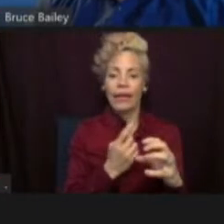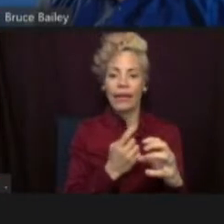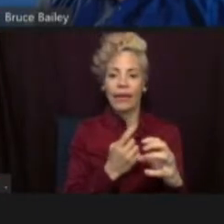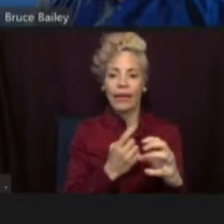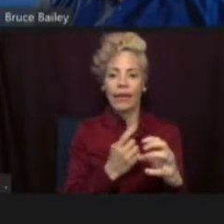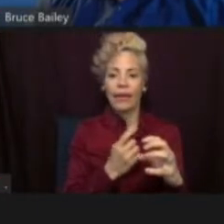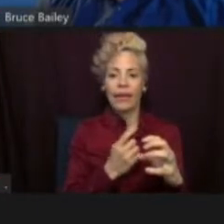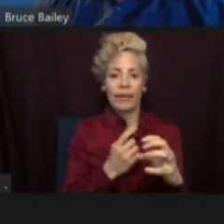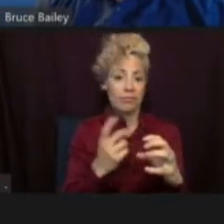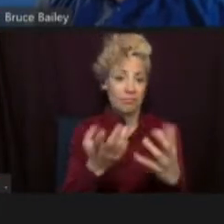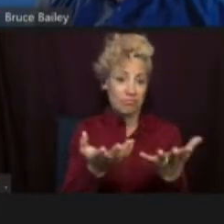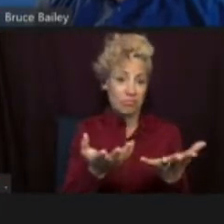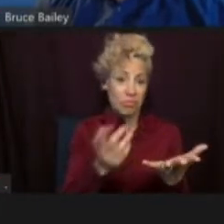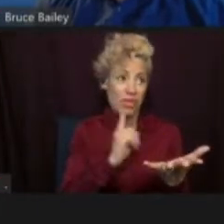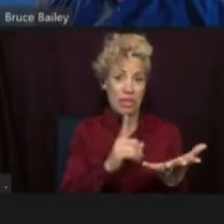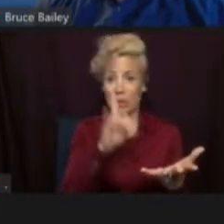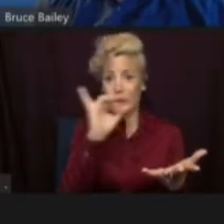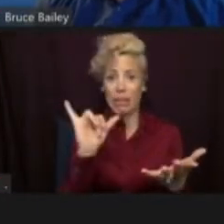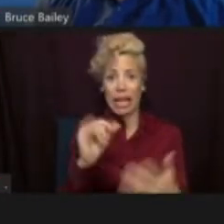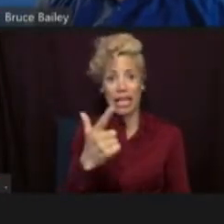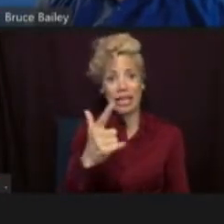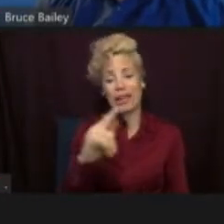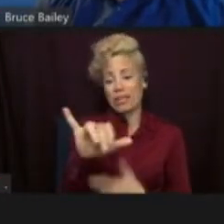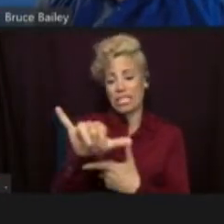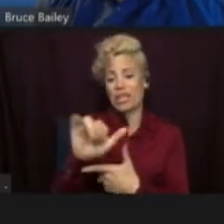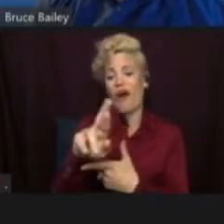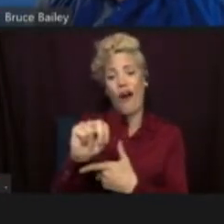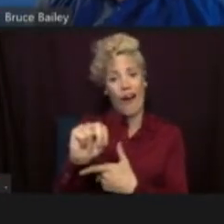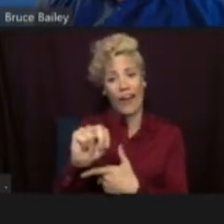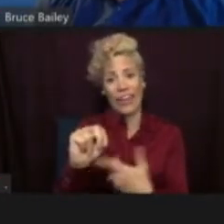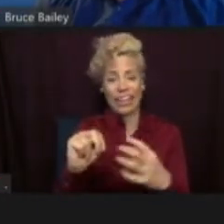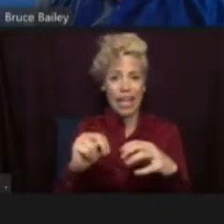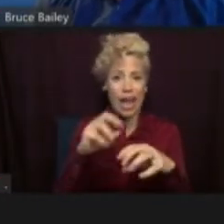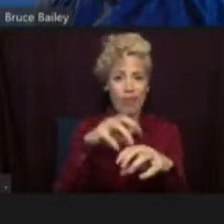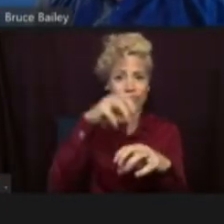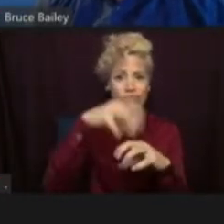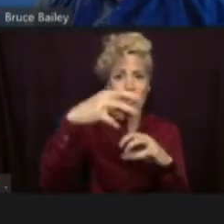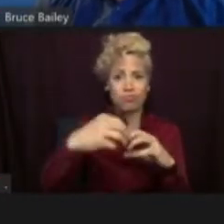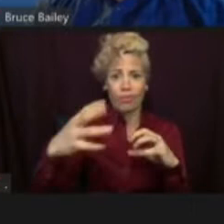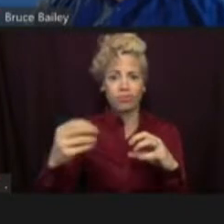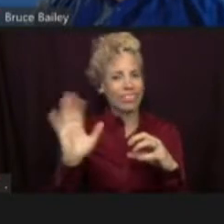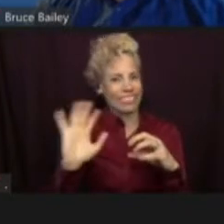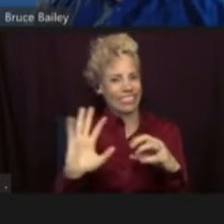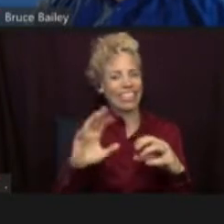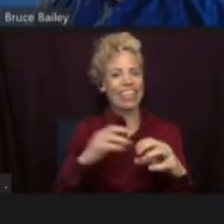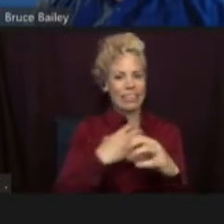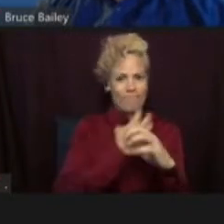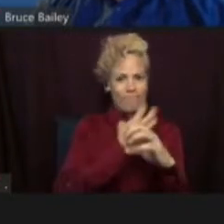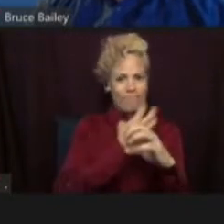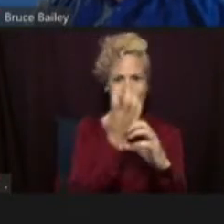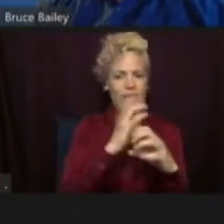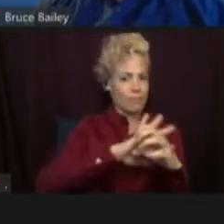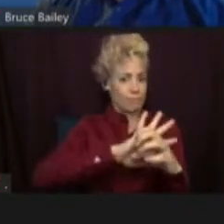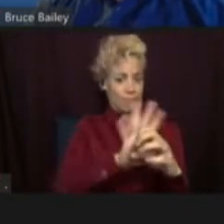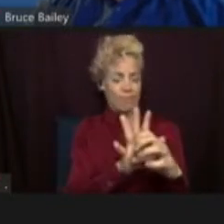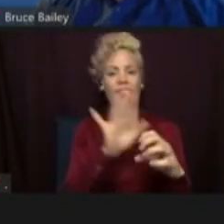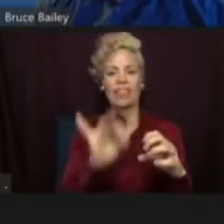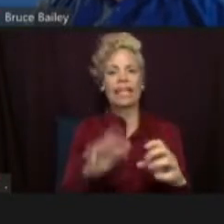they look like little tufts of yarn, but that is the picture of the molecule that we've seen for the last year worldwide.